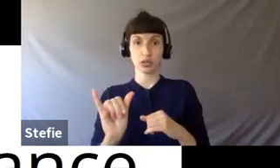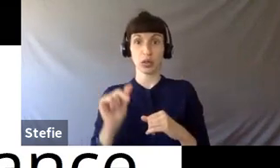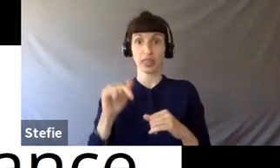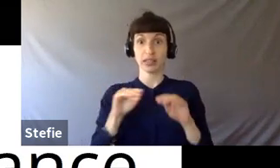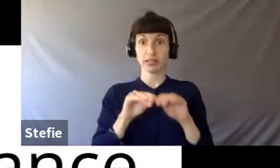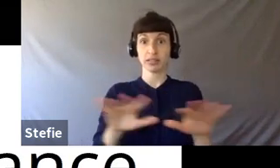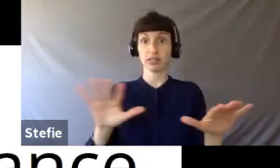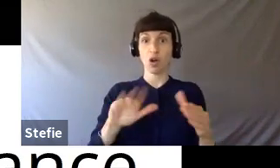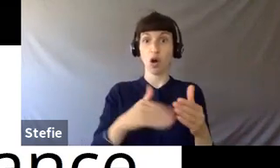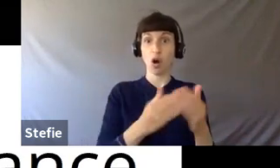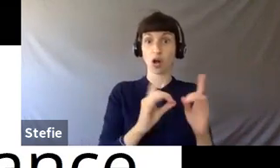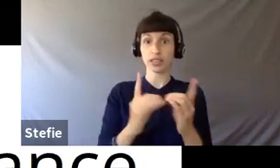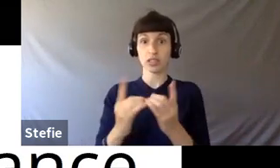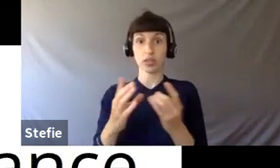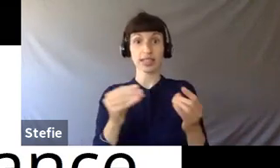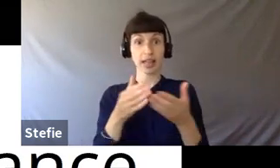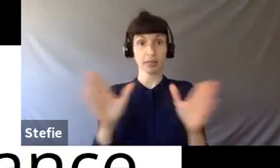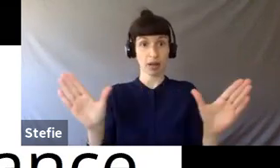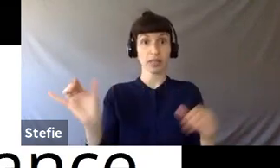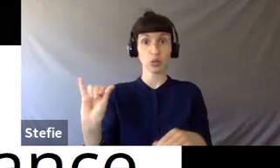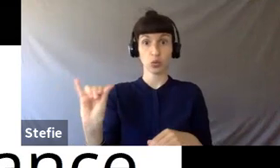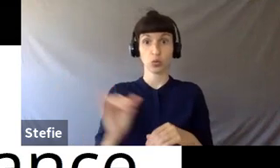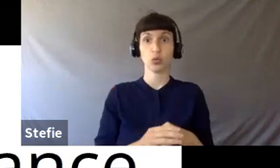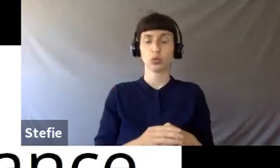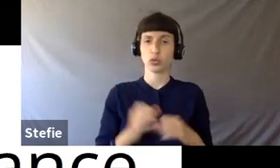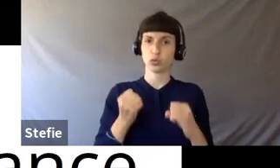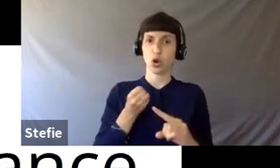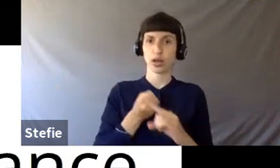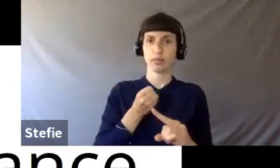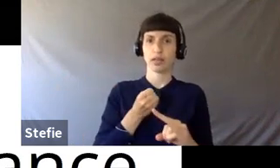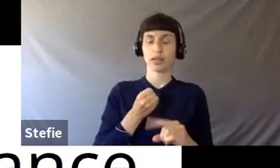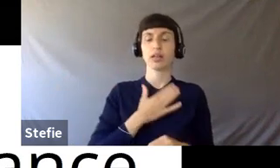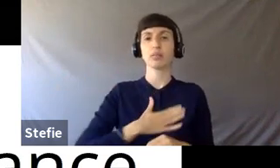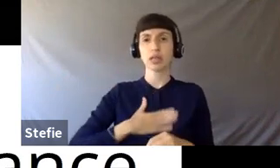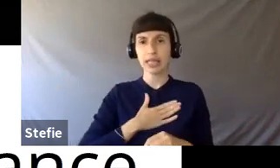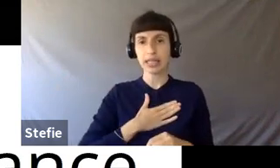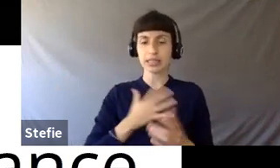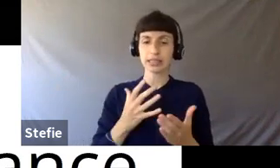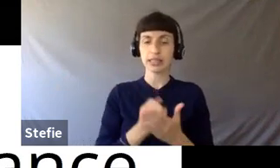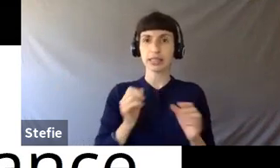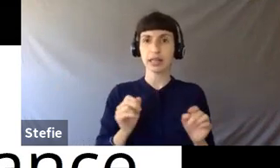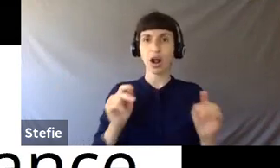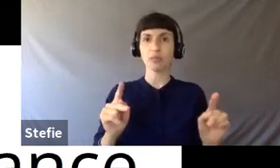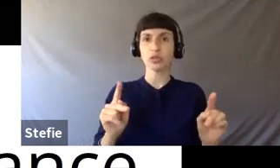This came from the reopening schools guidance that went out to all districts and the public and it has an impact.